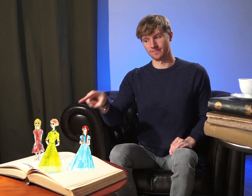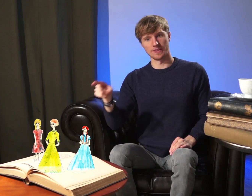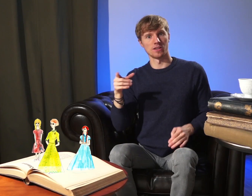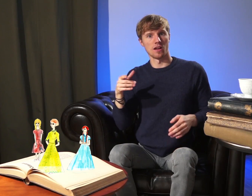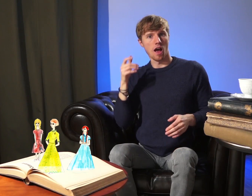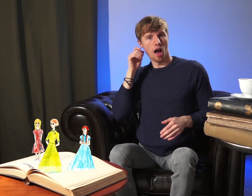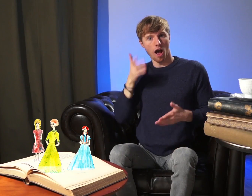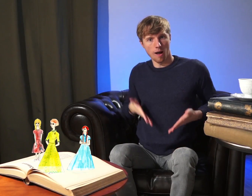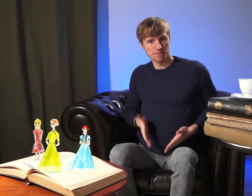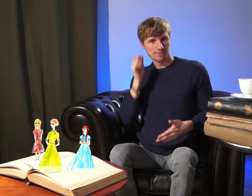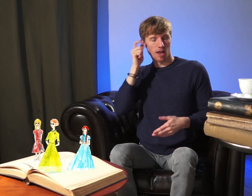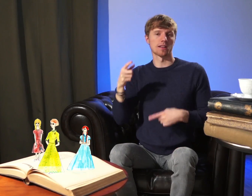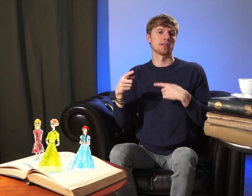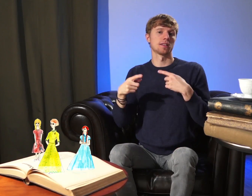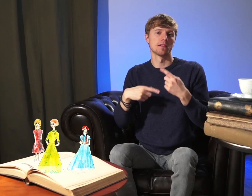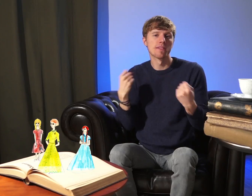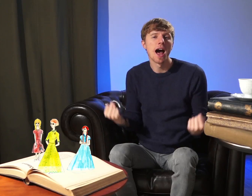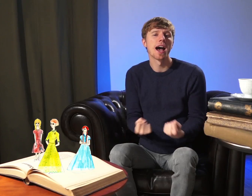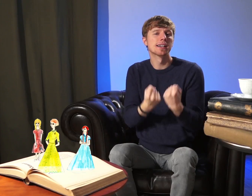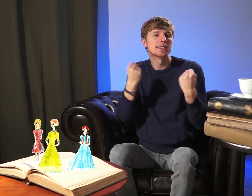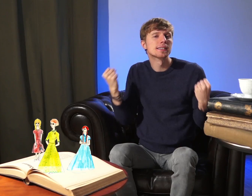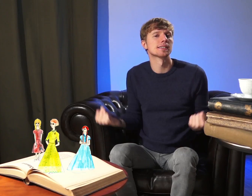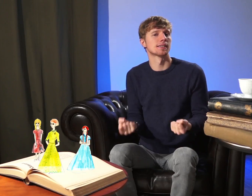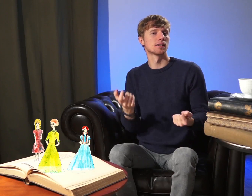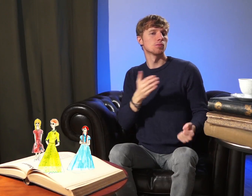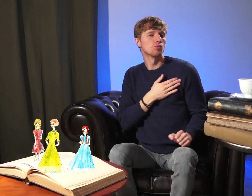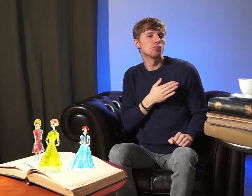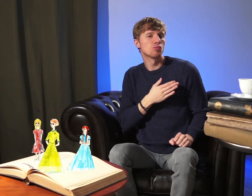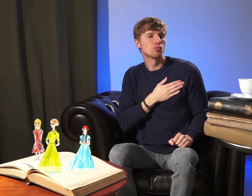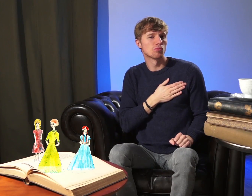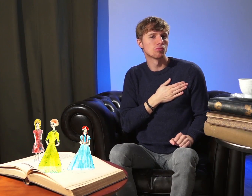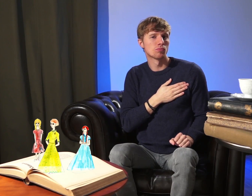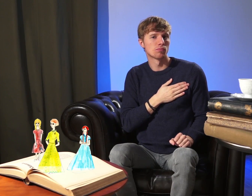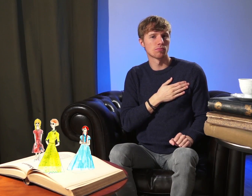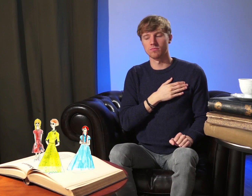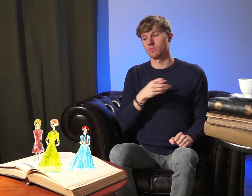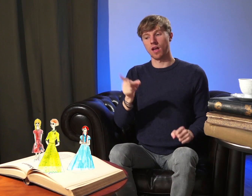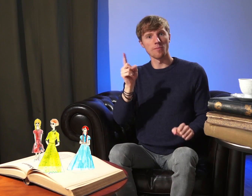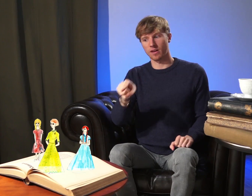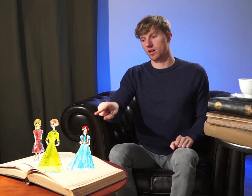Even though, the girl was alwas friendly, hard-working and never complained about the amount of work